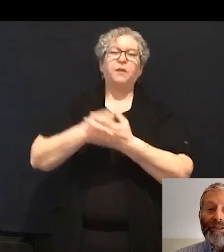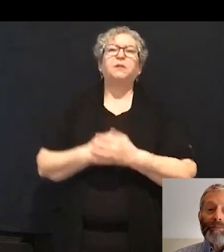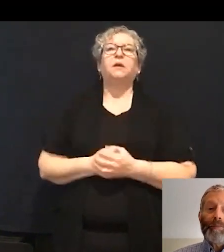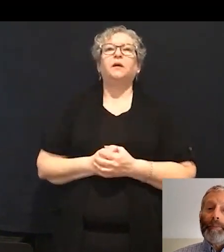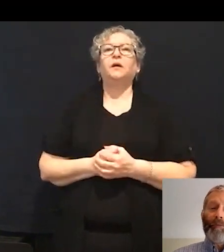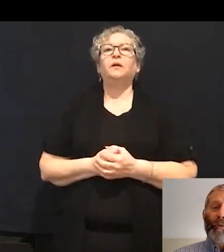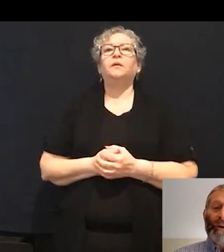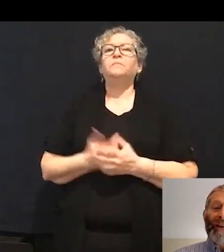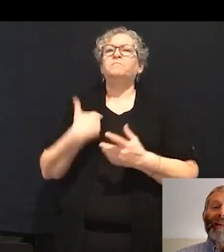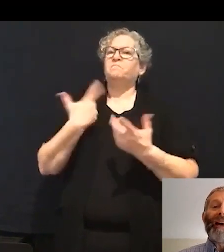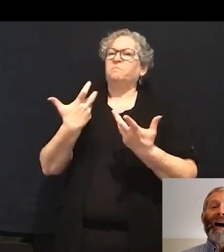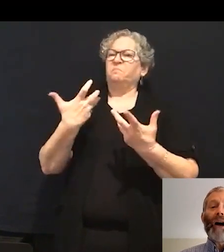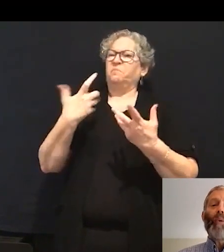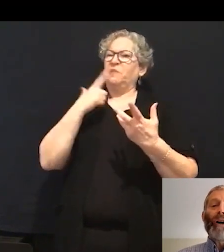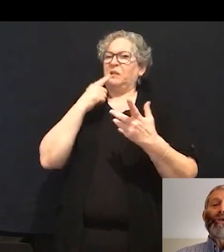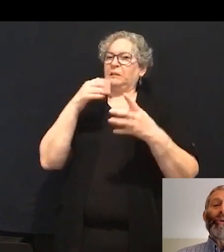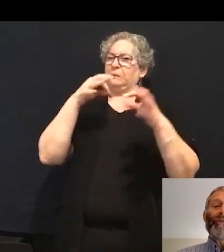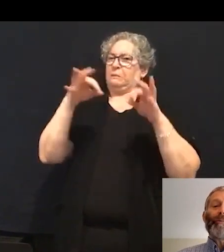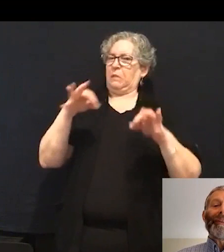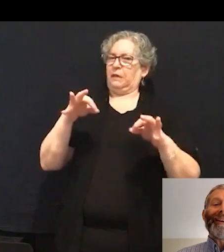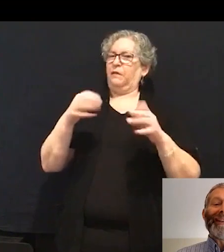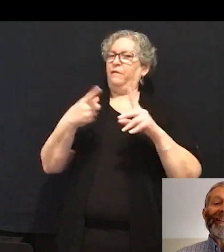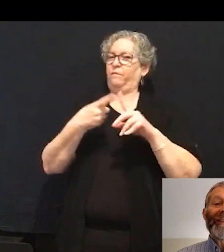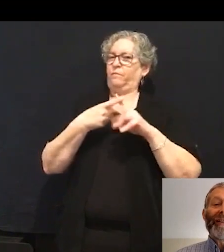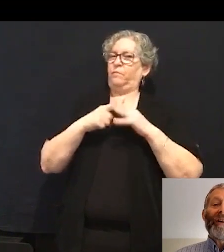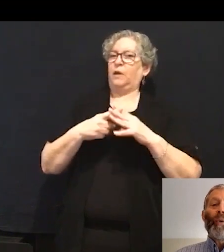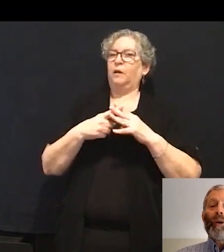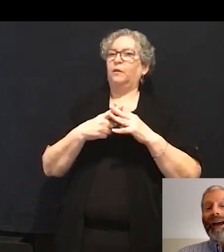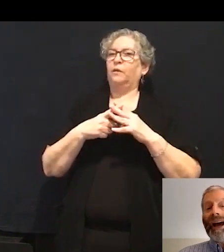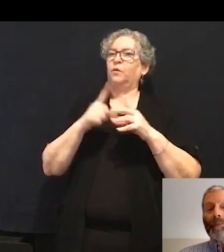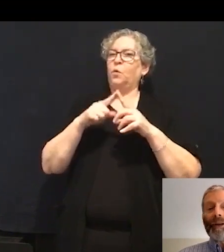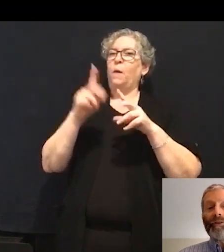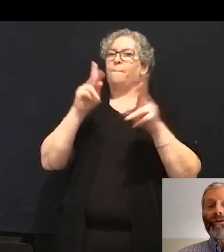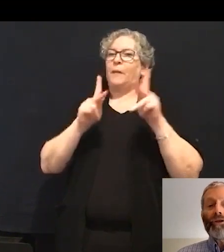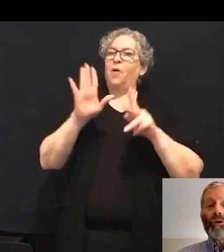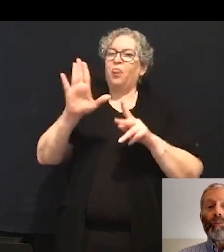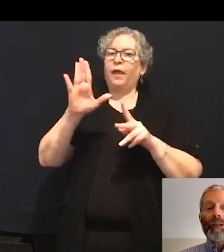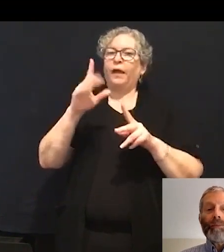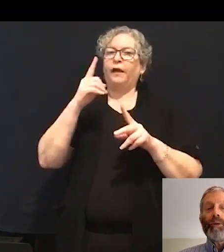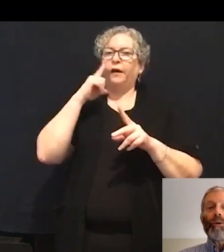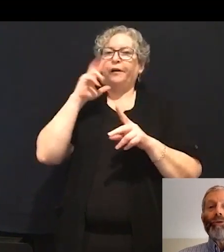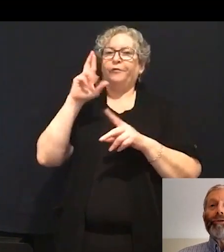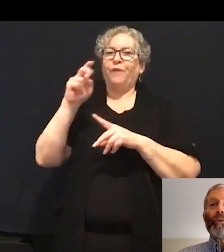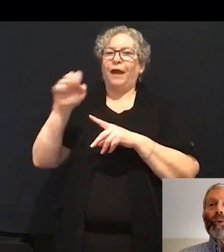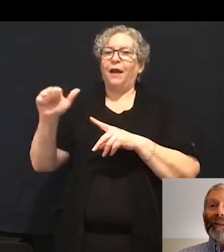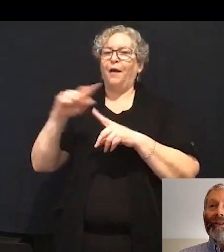But before that, I want to explain what happens to people's retinas when